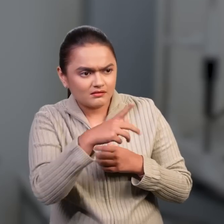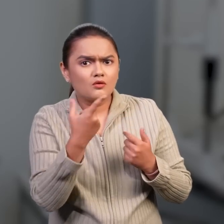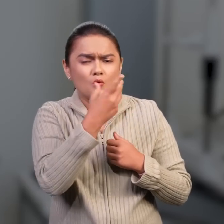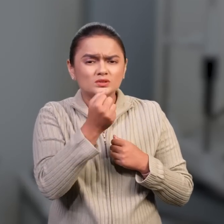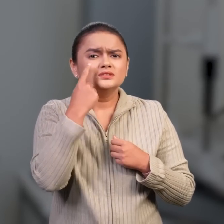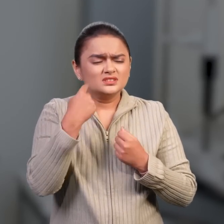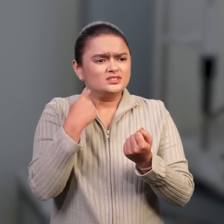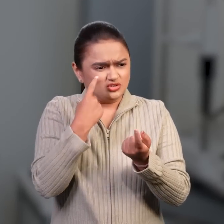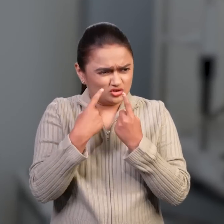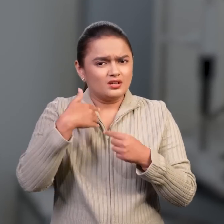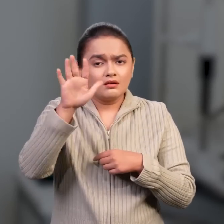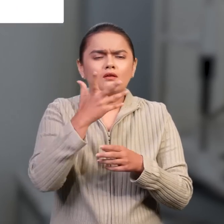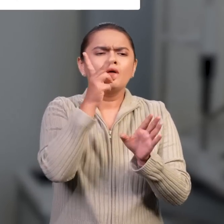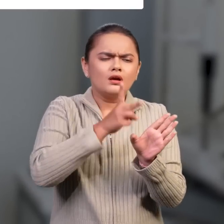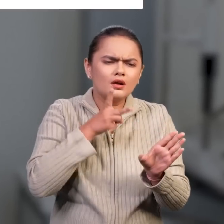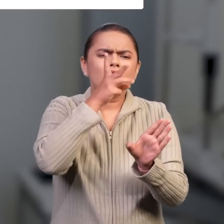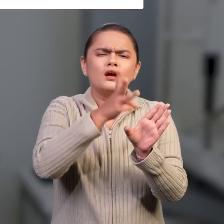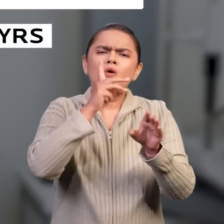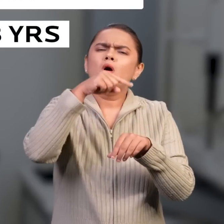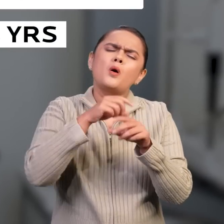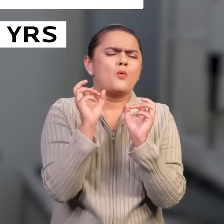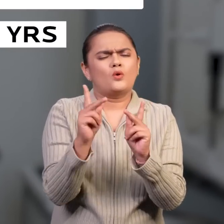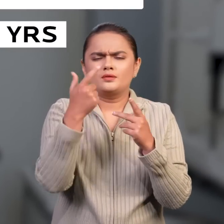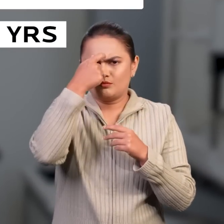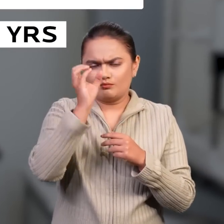if that person were to get his eyes tested every 2 or 3 years, that will be fine.